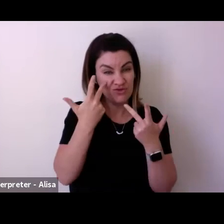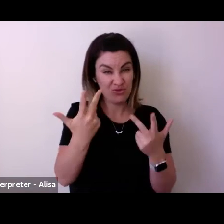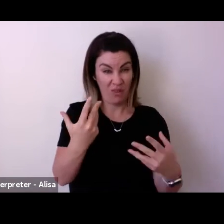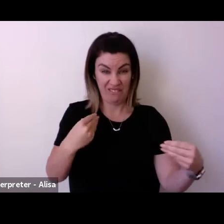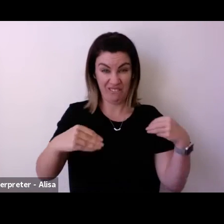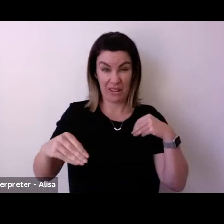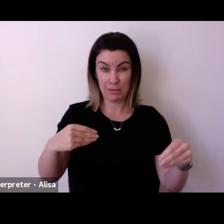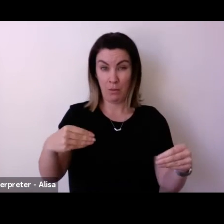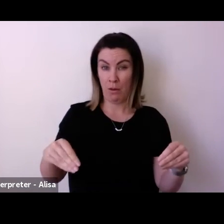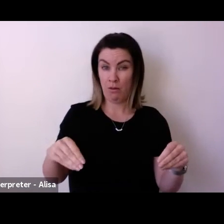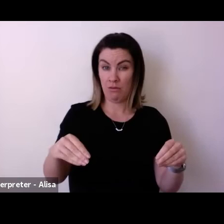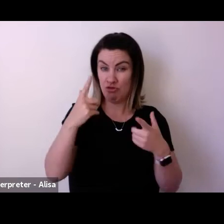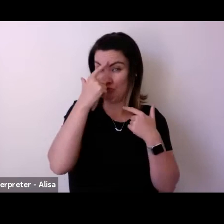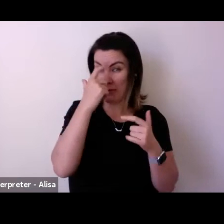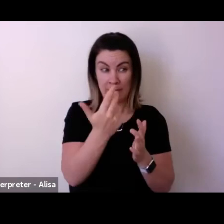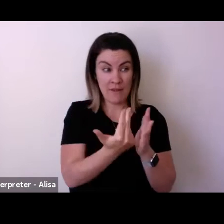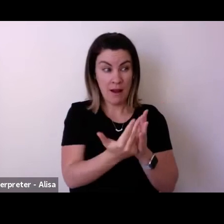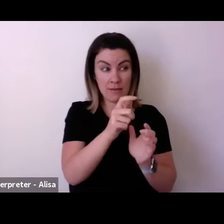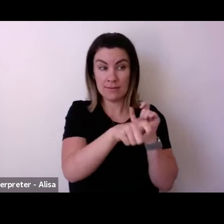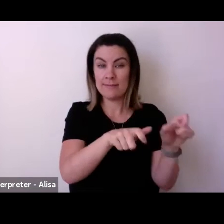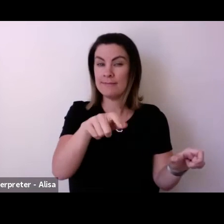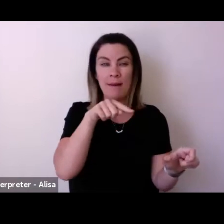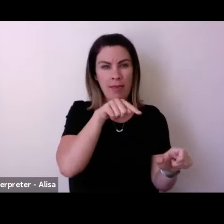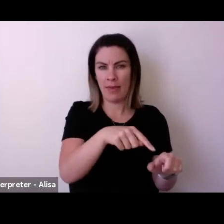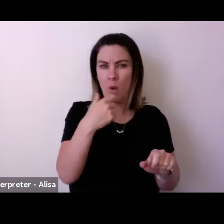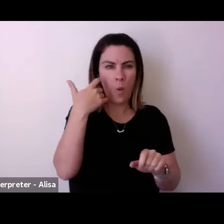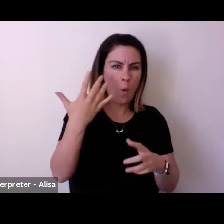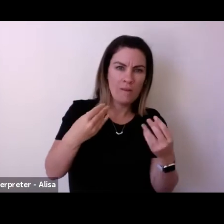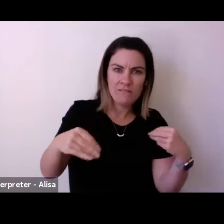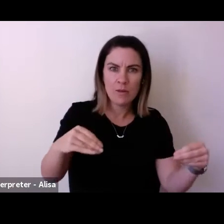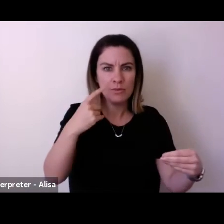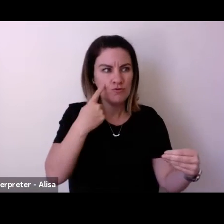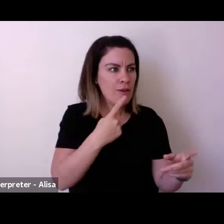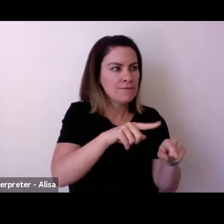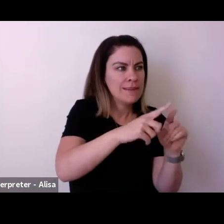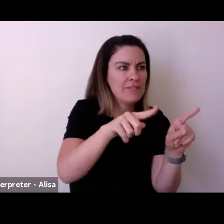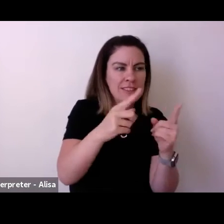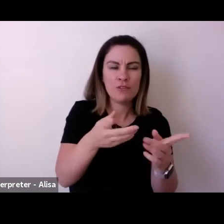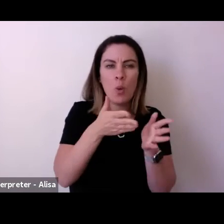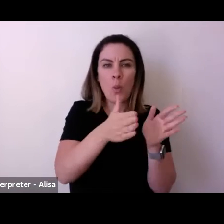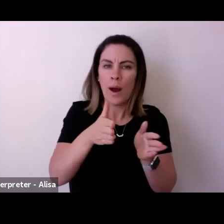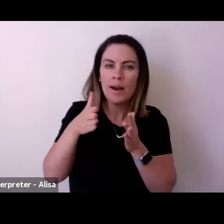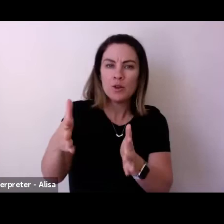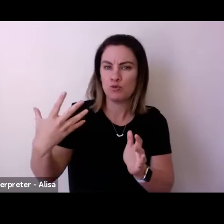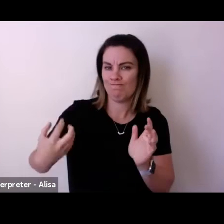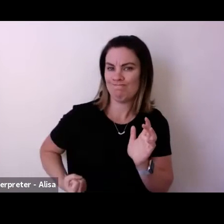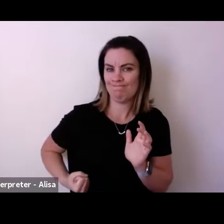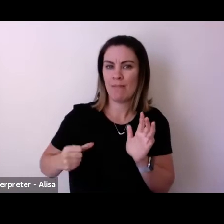in operating their portfolio careers. Also before covid , our research